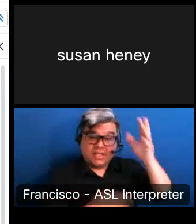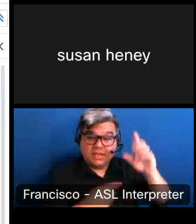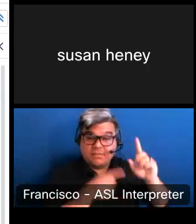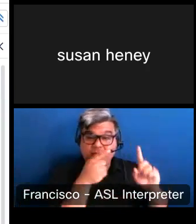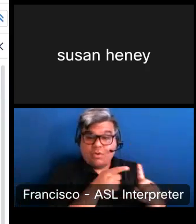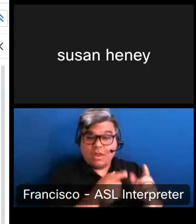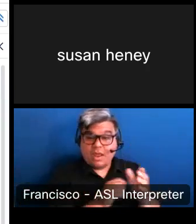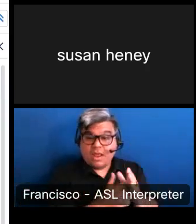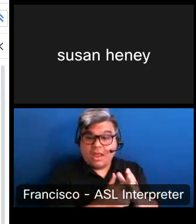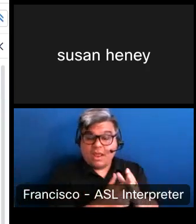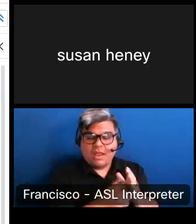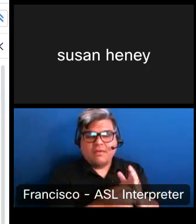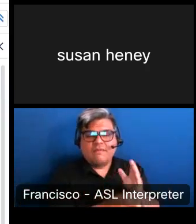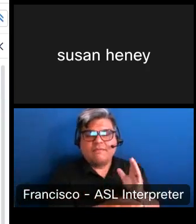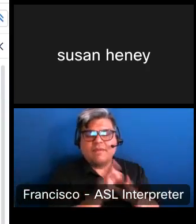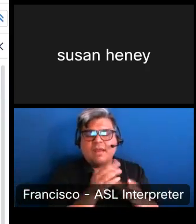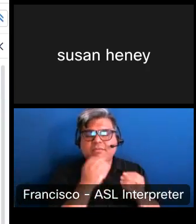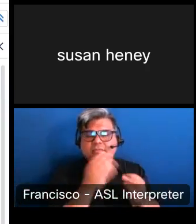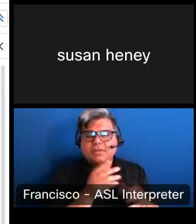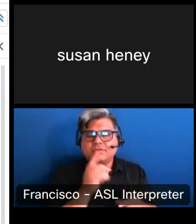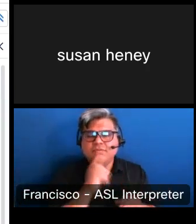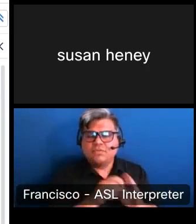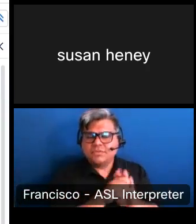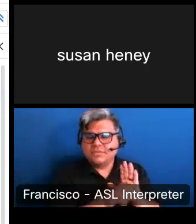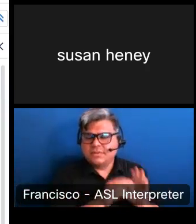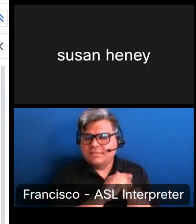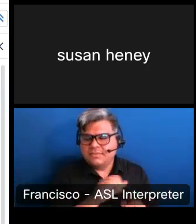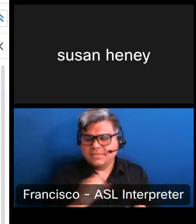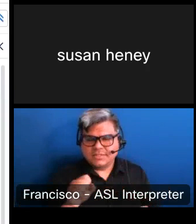the state of Mississippi, but you first must clear out our last query by returning to the